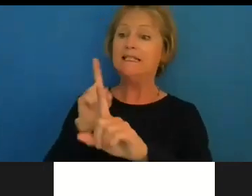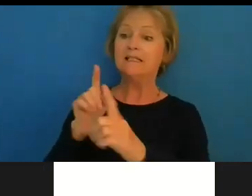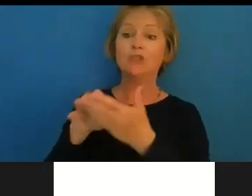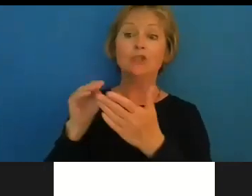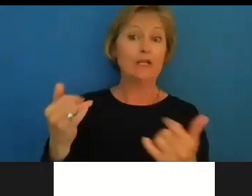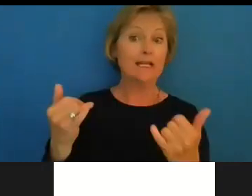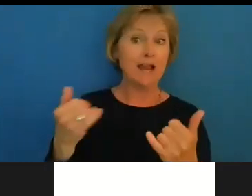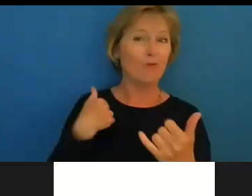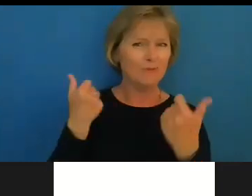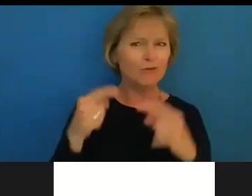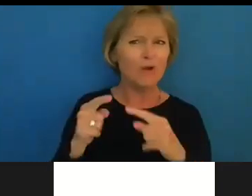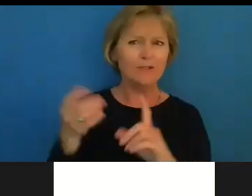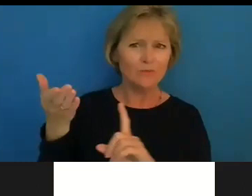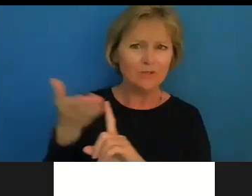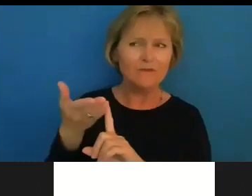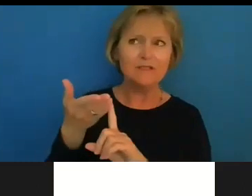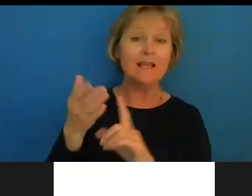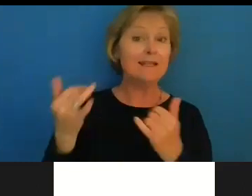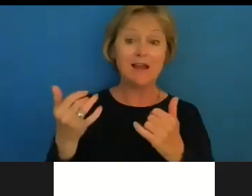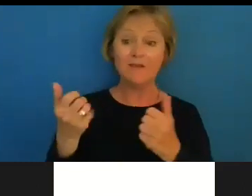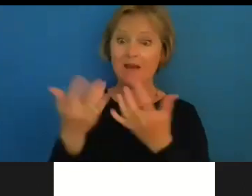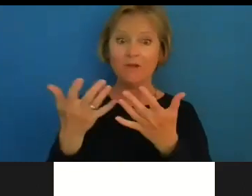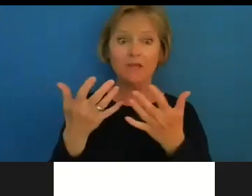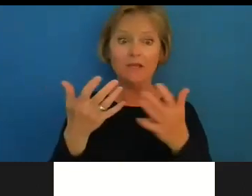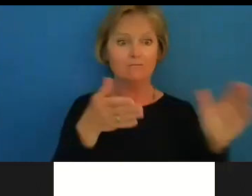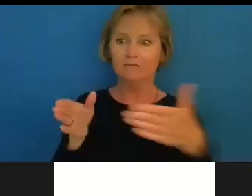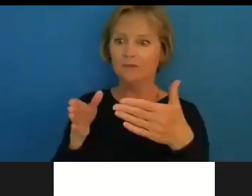Now that everything has moved remote, it's a huge success.